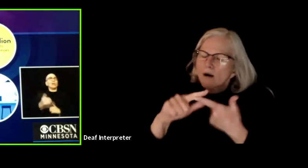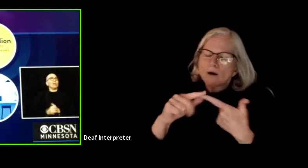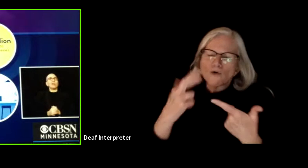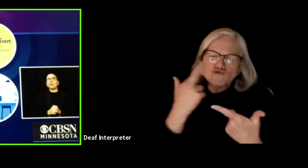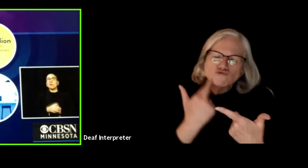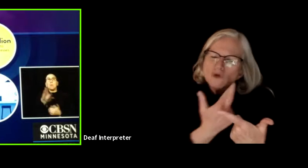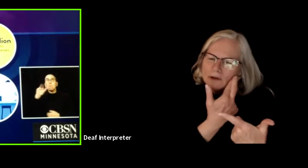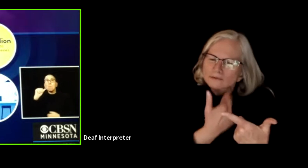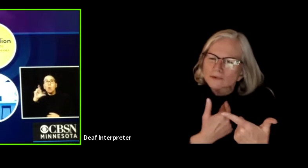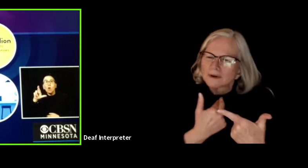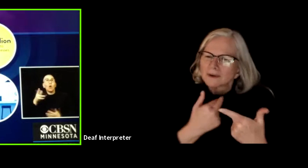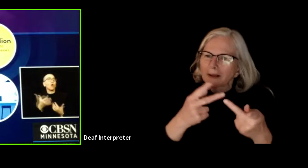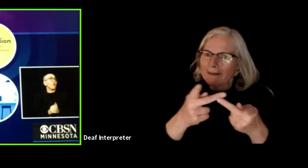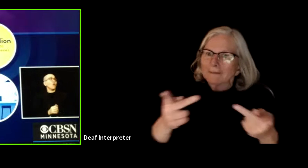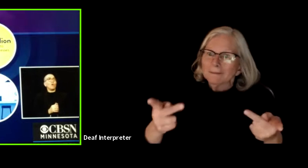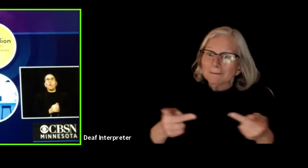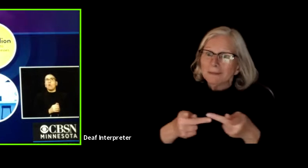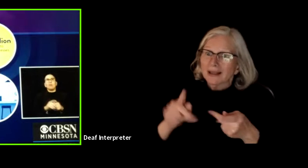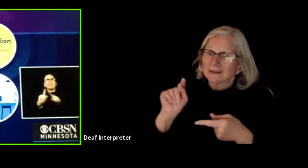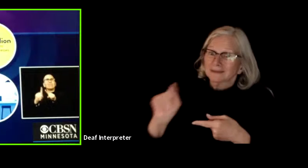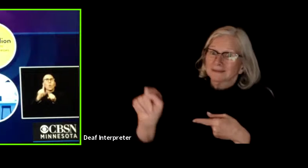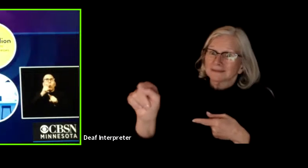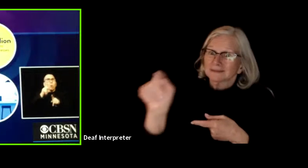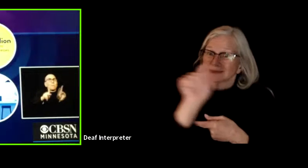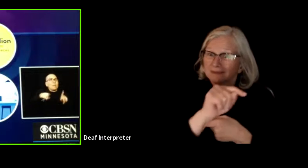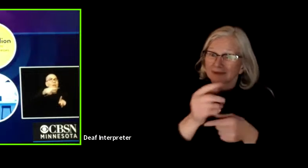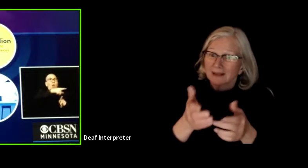WERE ASKED TO CLOSE DOWN IS TO STOP THE SPREAD OF COVID.